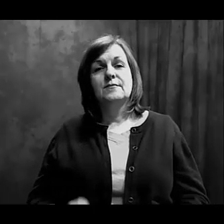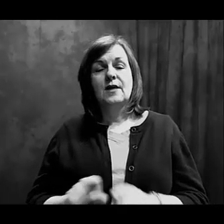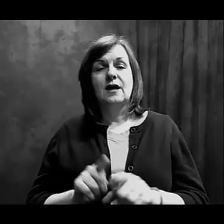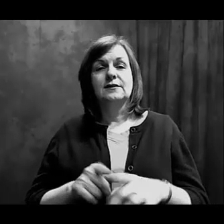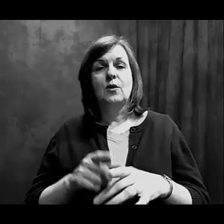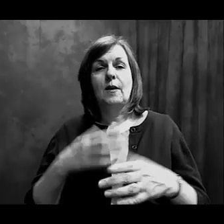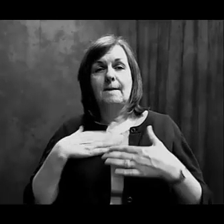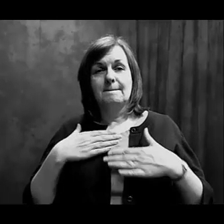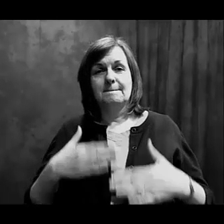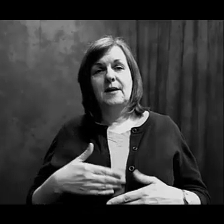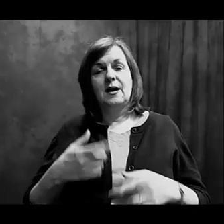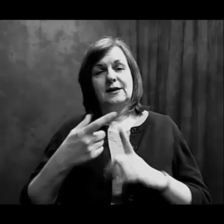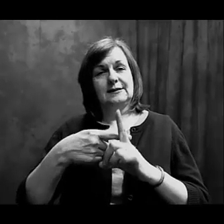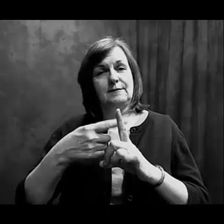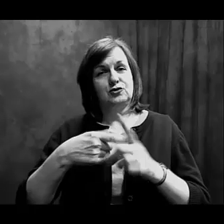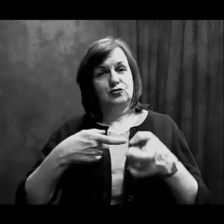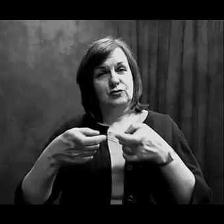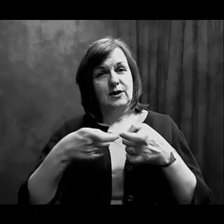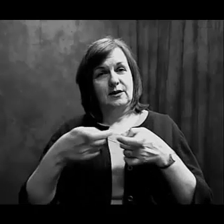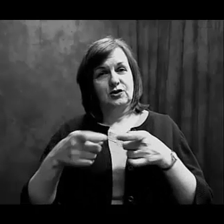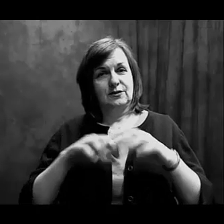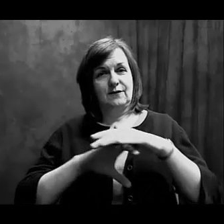and we also look at body temperature regulation